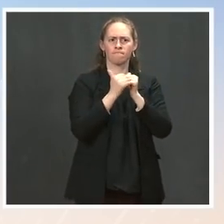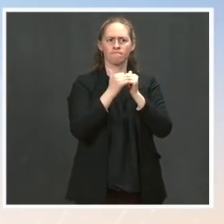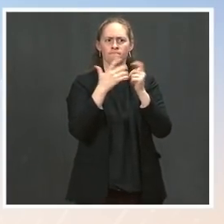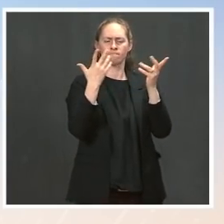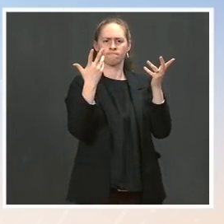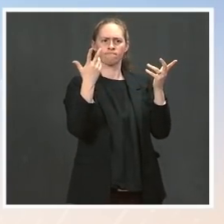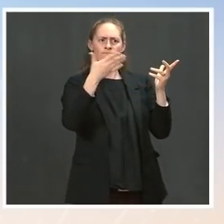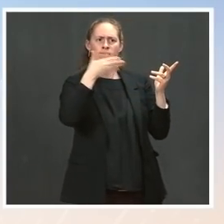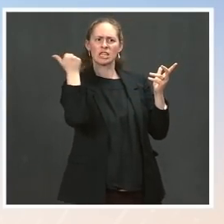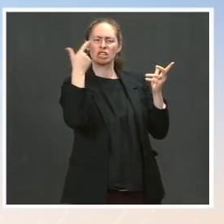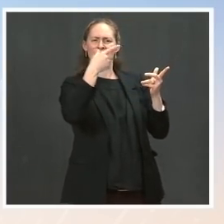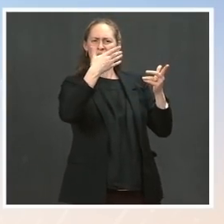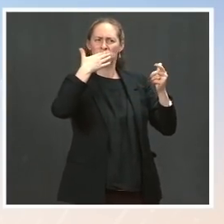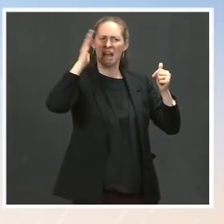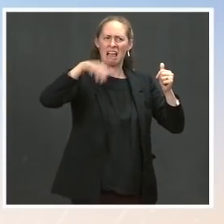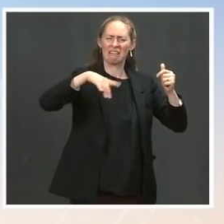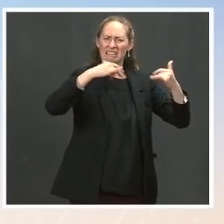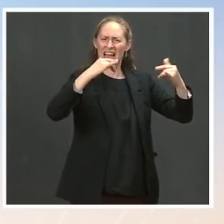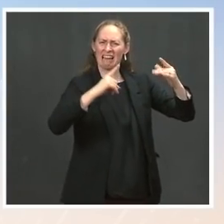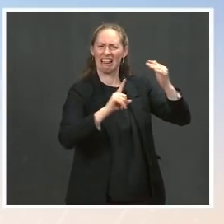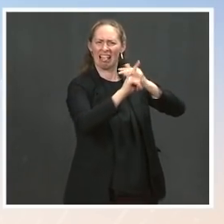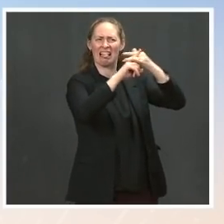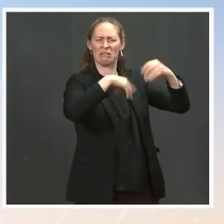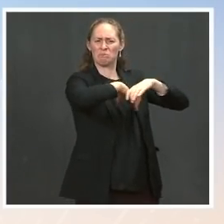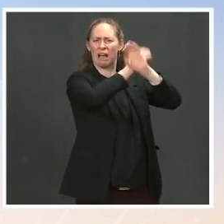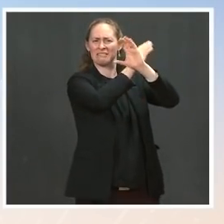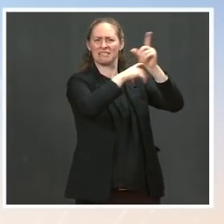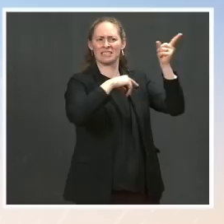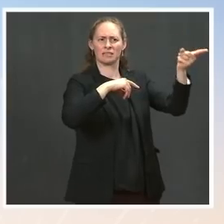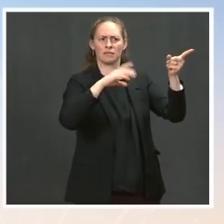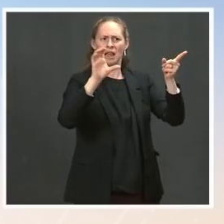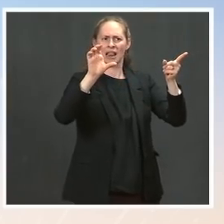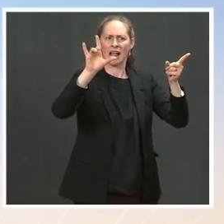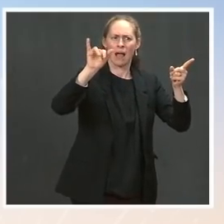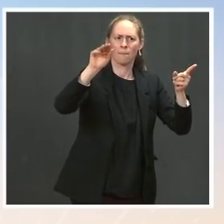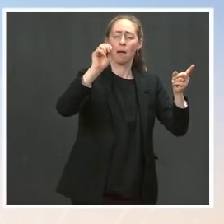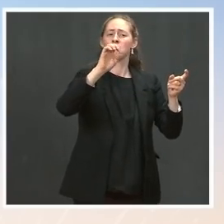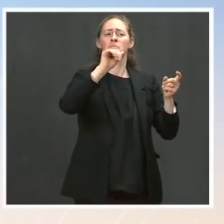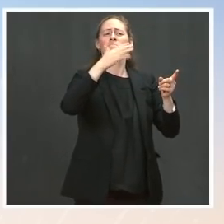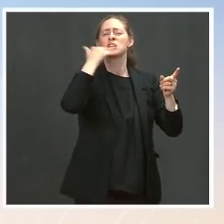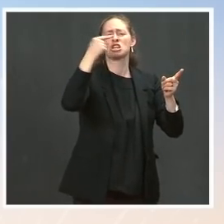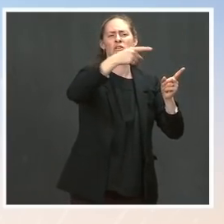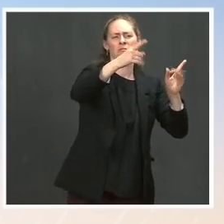But I would send you to the State Department because they -- that's where he works. The Press: And also, on the chip summit: